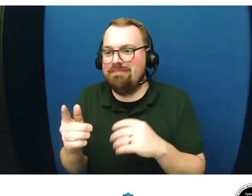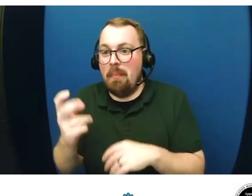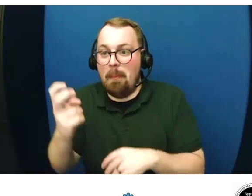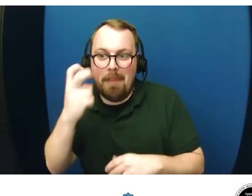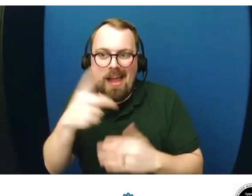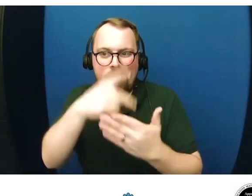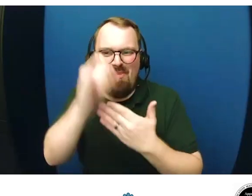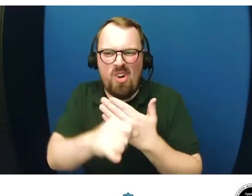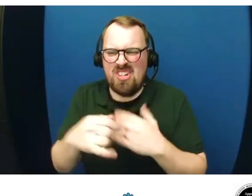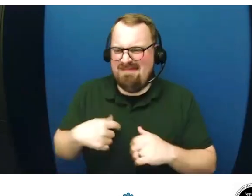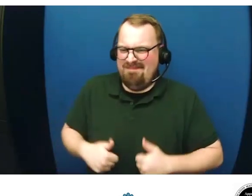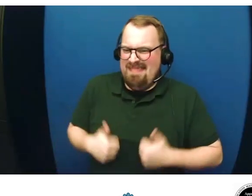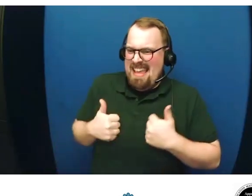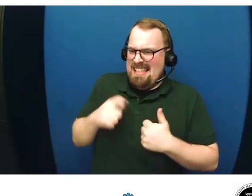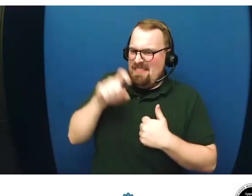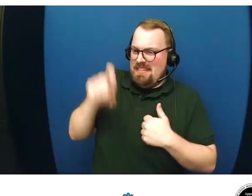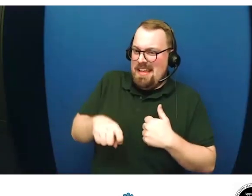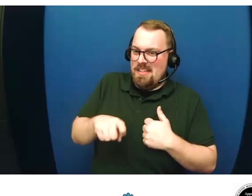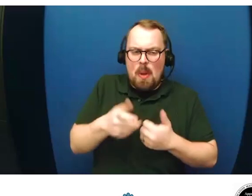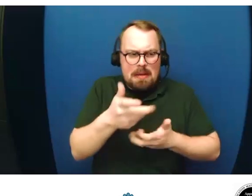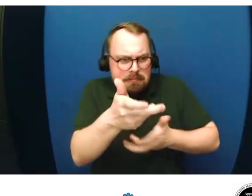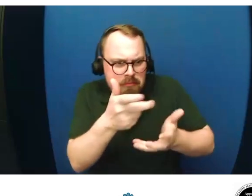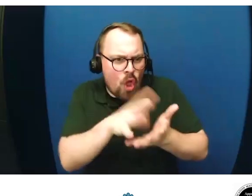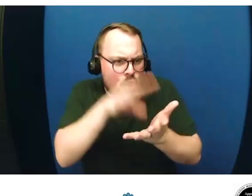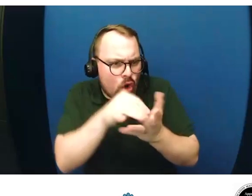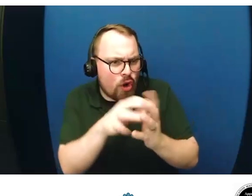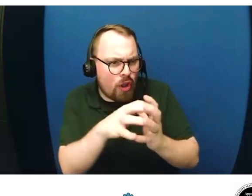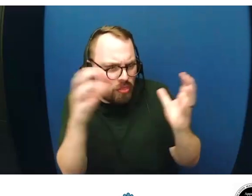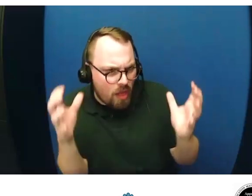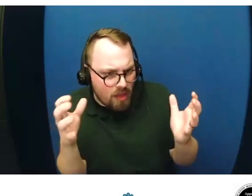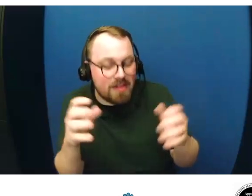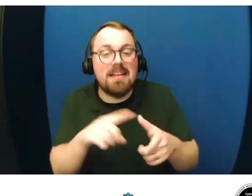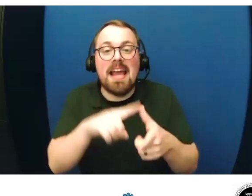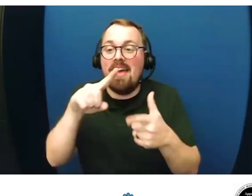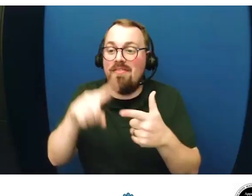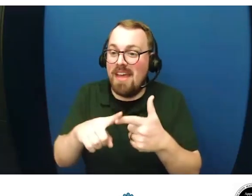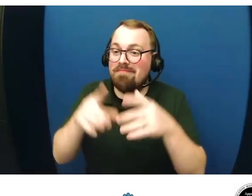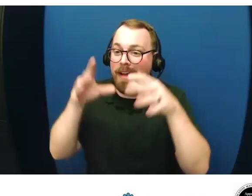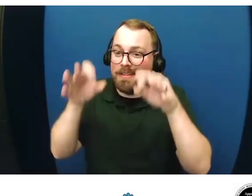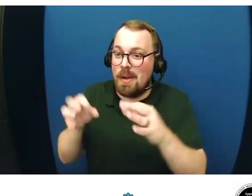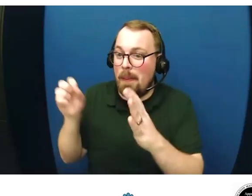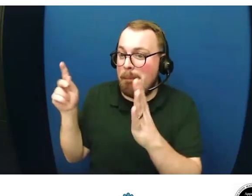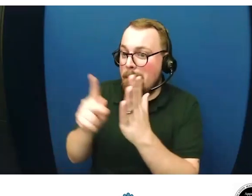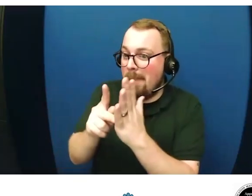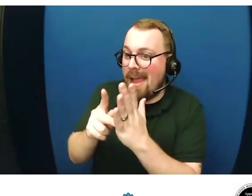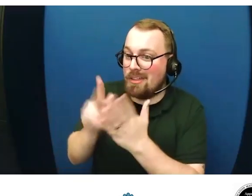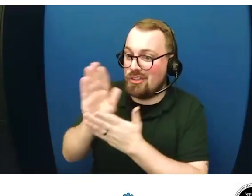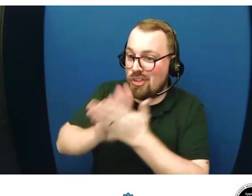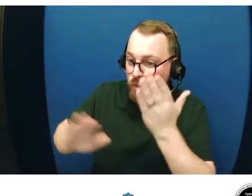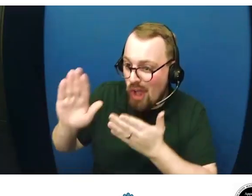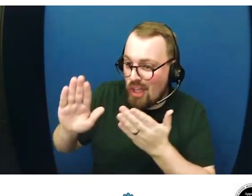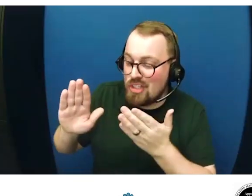and learned a lot from them. And then I went back to school and got my master's in Deafblind